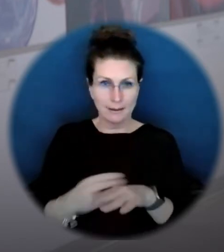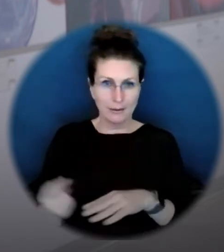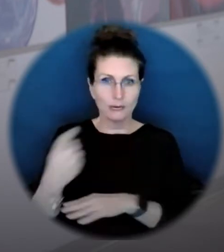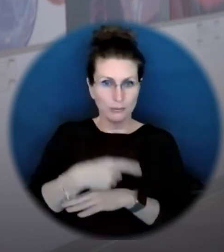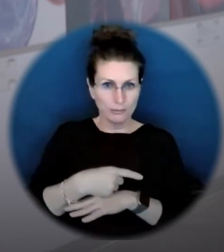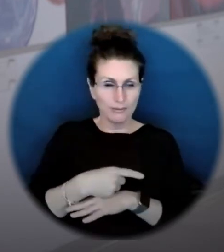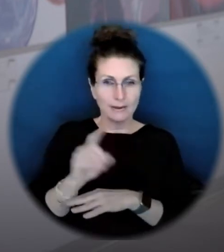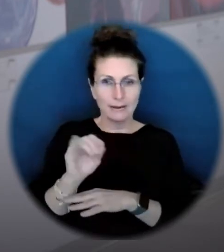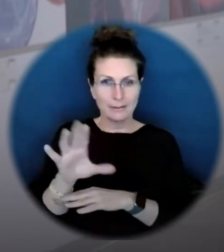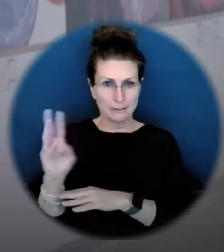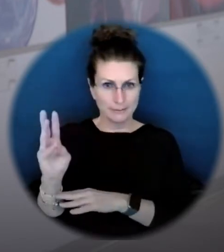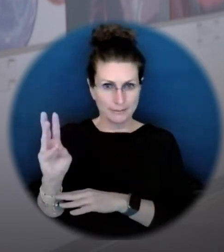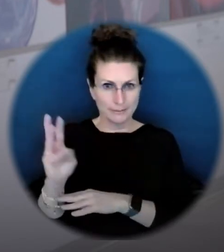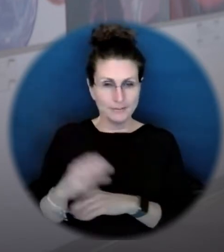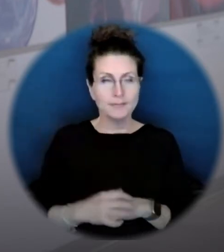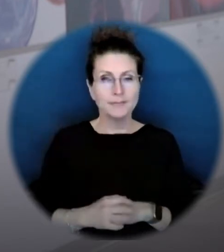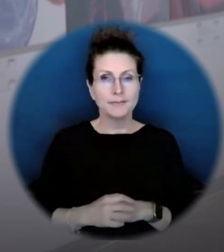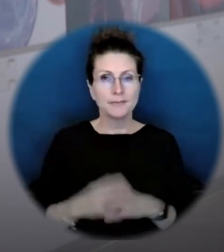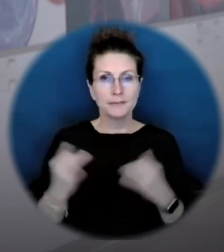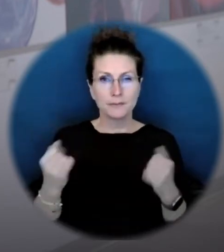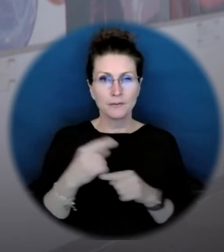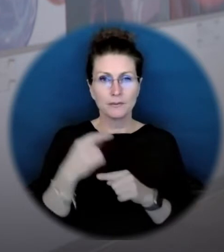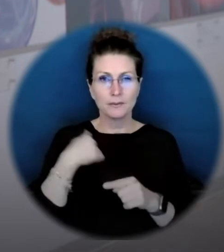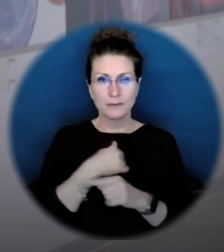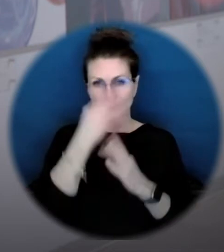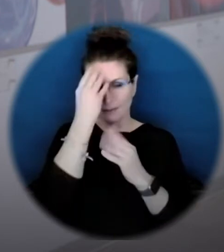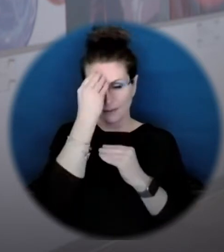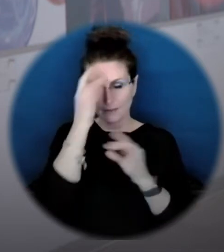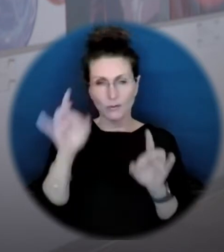Today, we reflect on the tragic impact